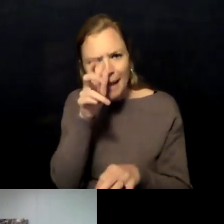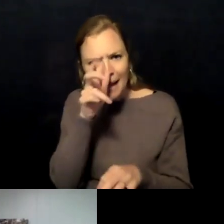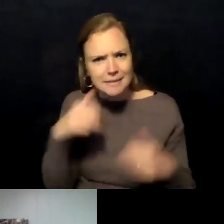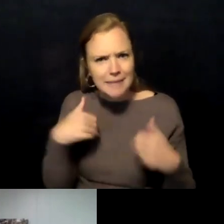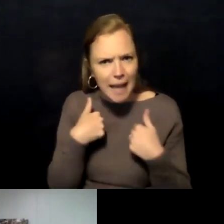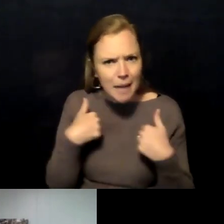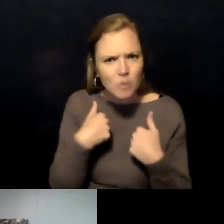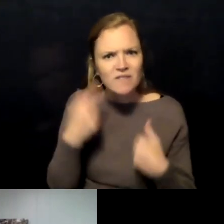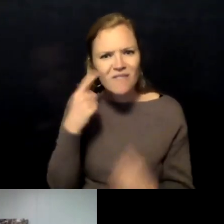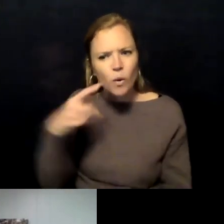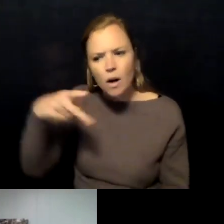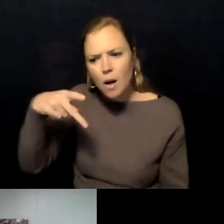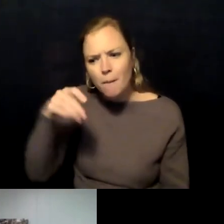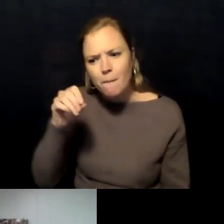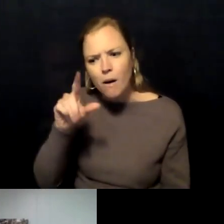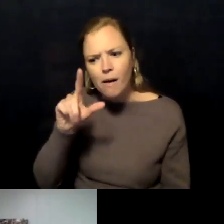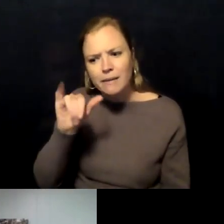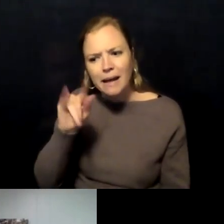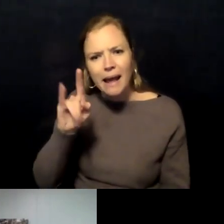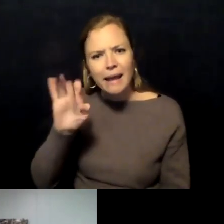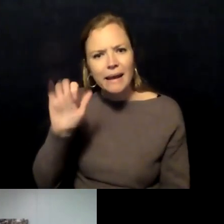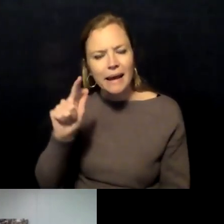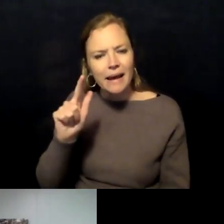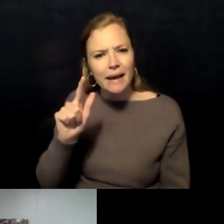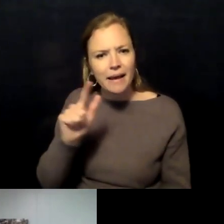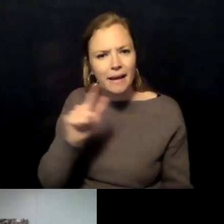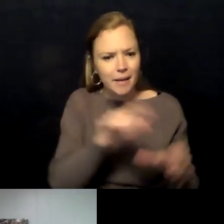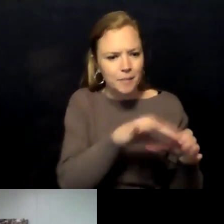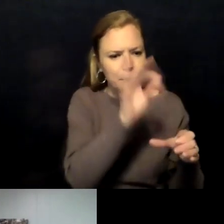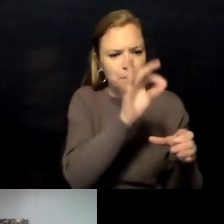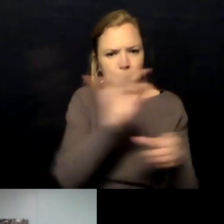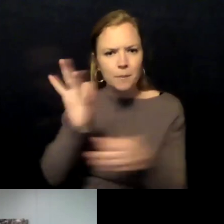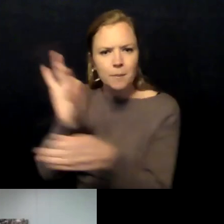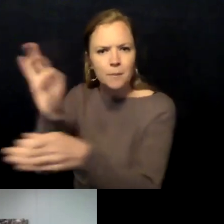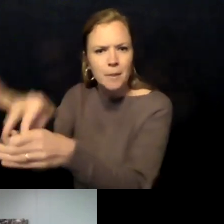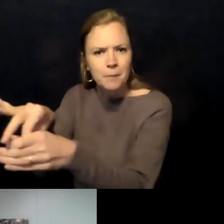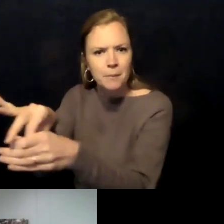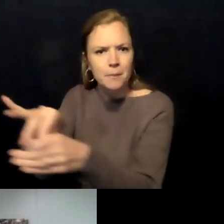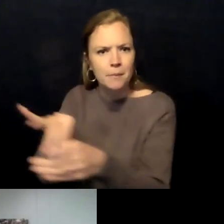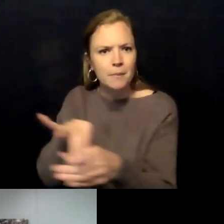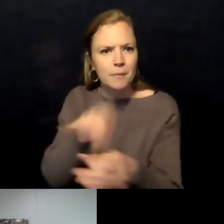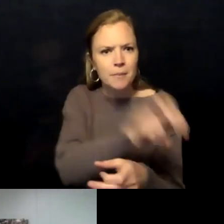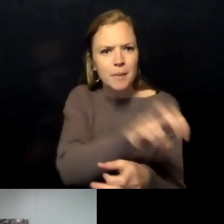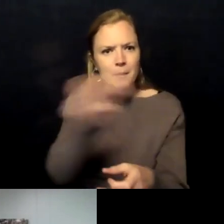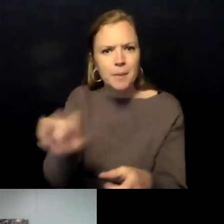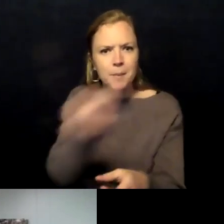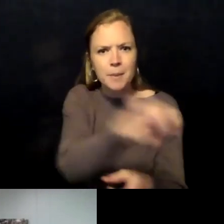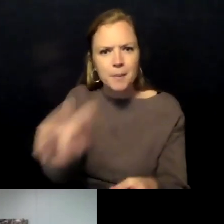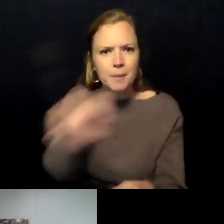birds, or butterflies? And this one you can select all that you think.